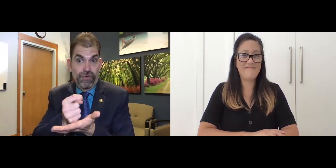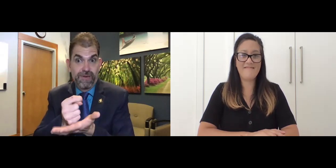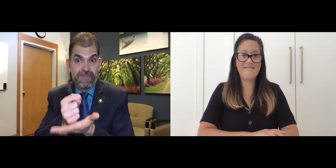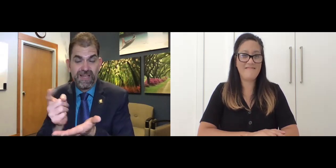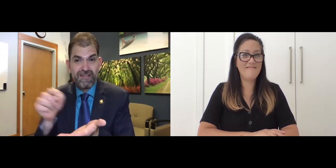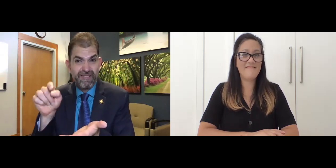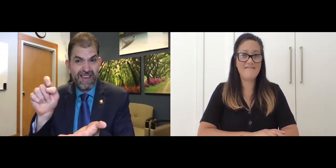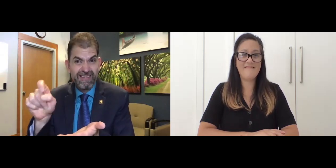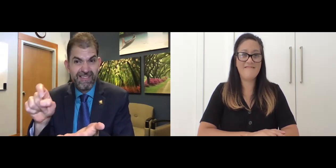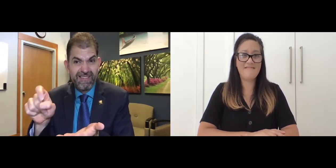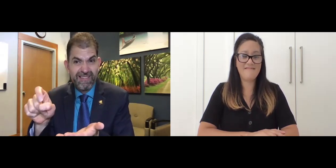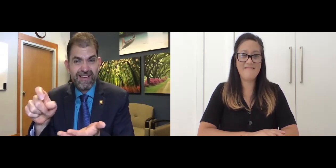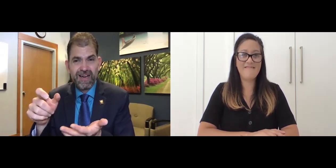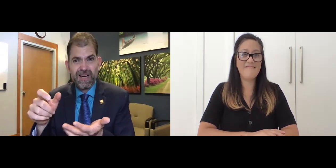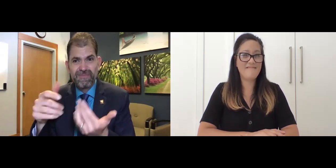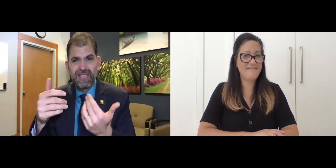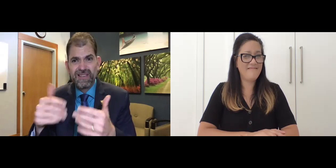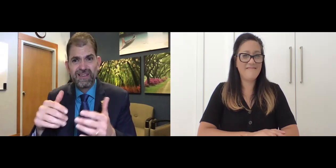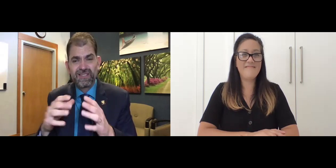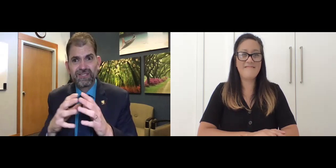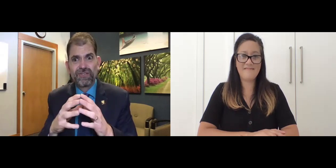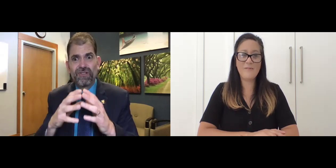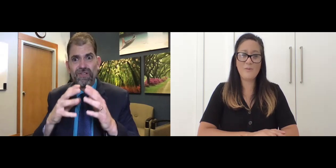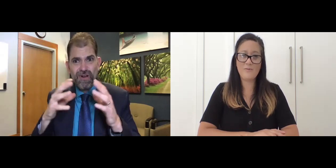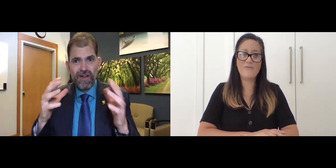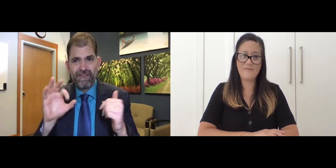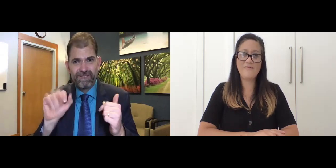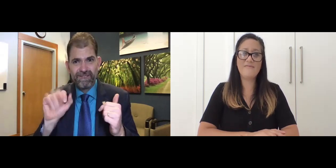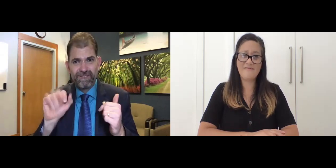because they haven't received the treatment that they needed.